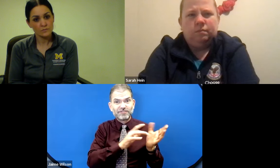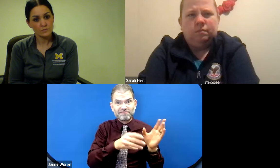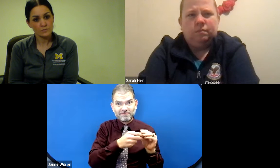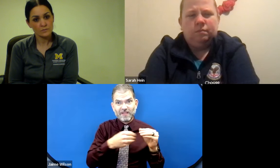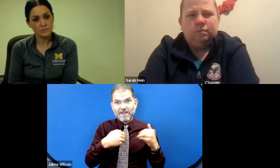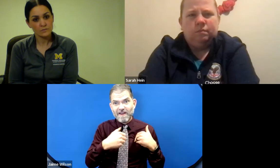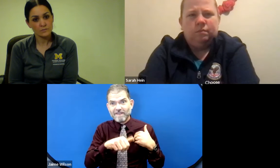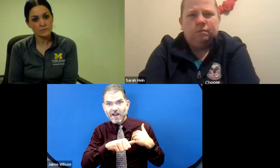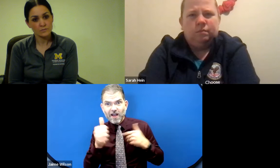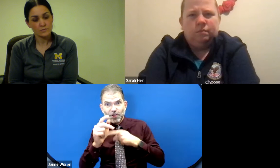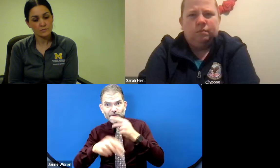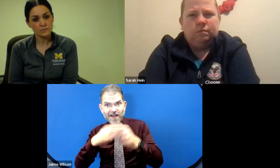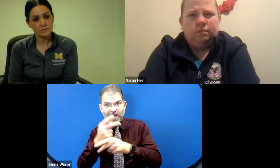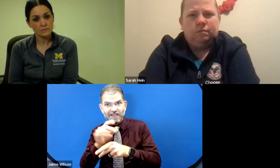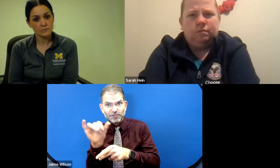ASL Interpreter: but the Ach medications